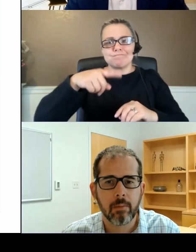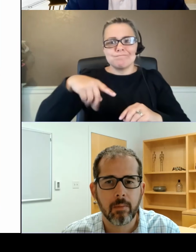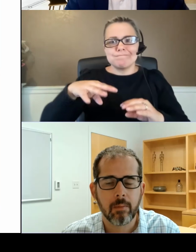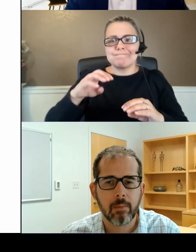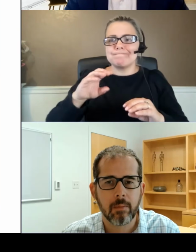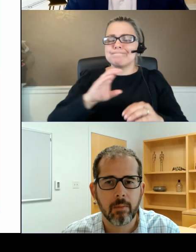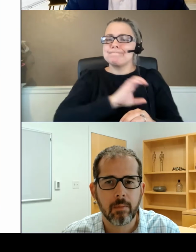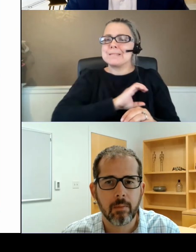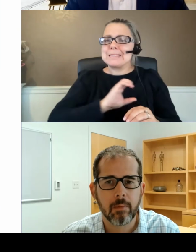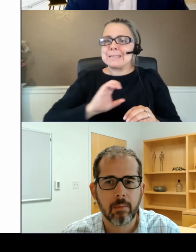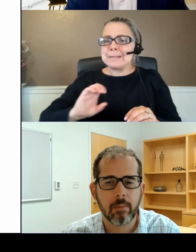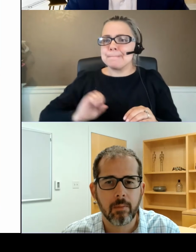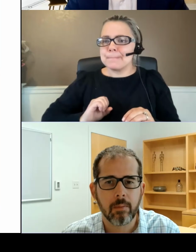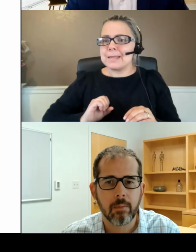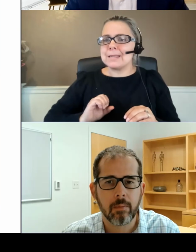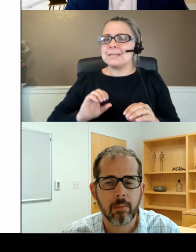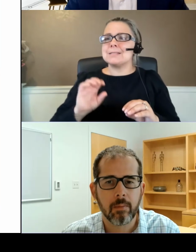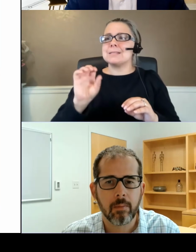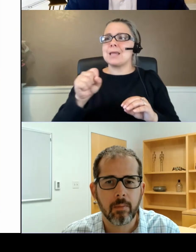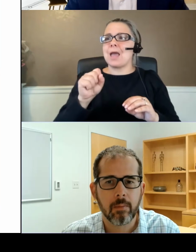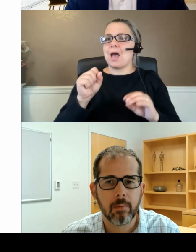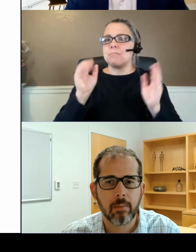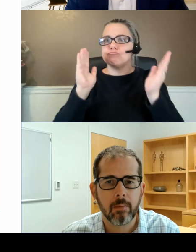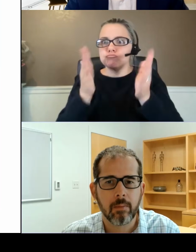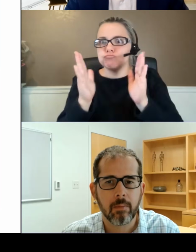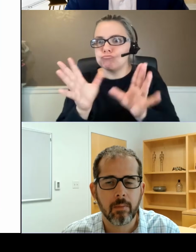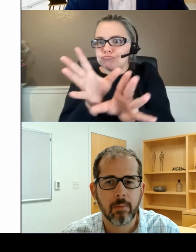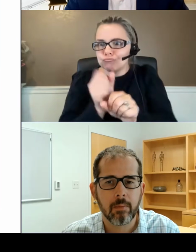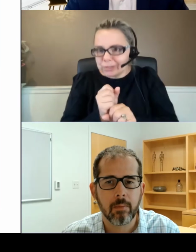and they bring people together who are all working toward the same goal.